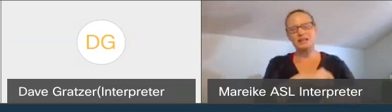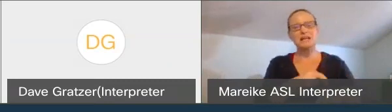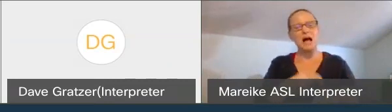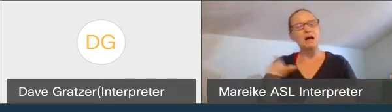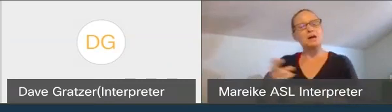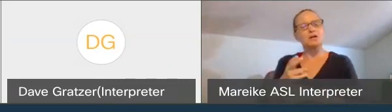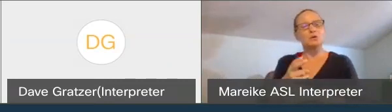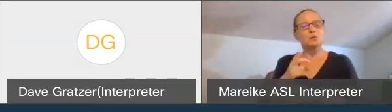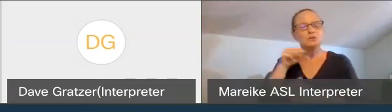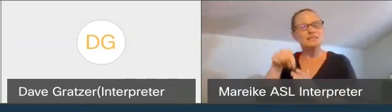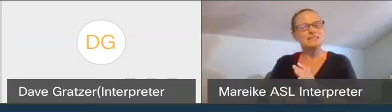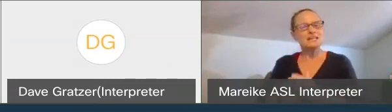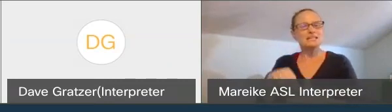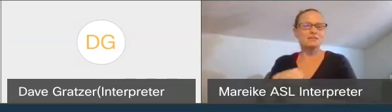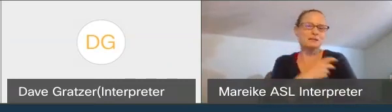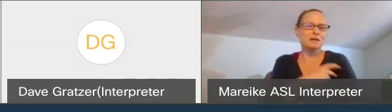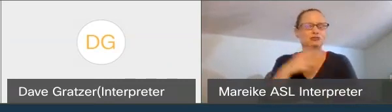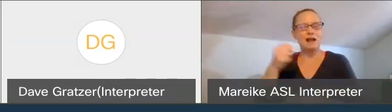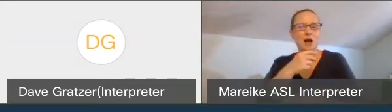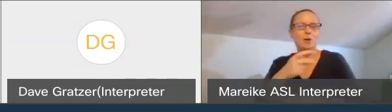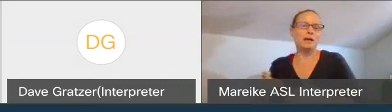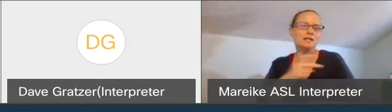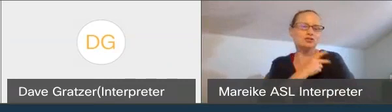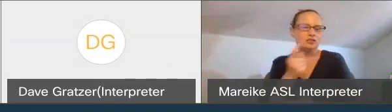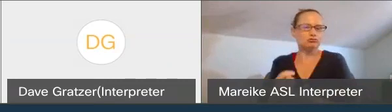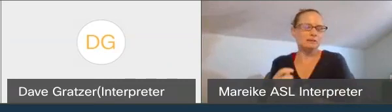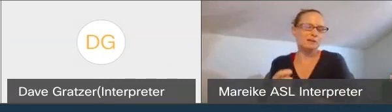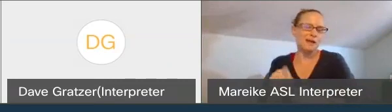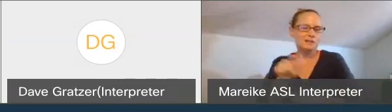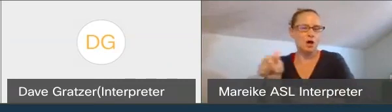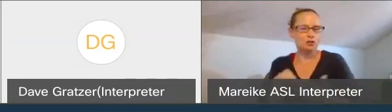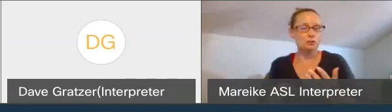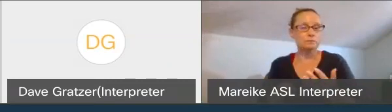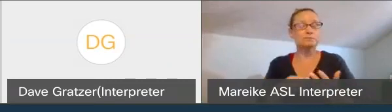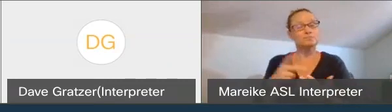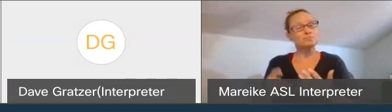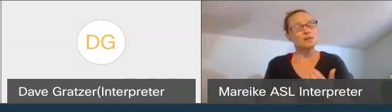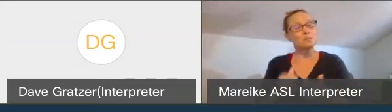outpatient as alternatives. Um, this program is mostly based around jail diversion.